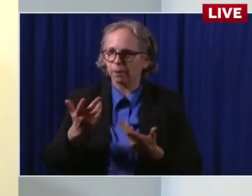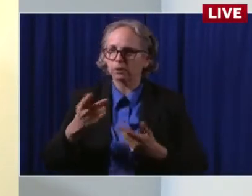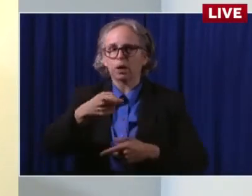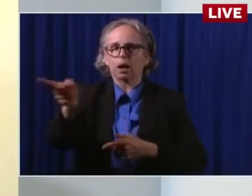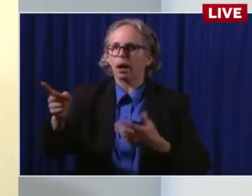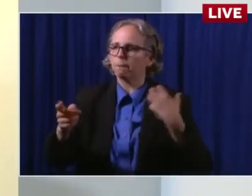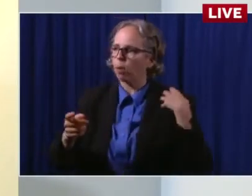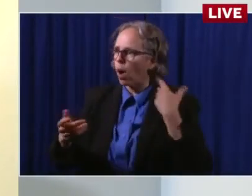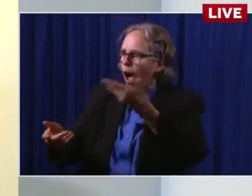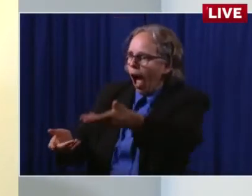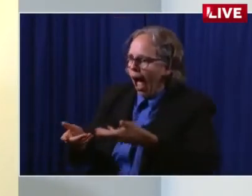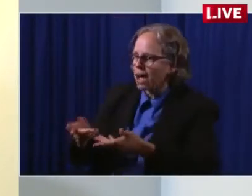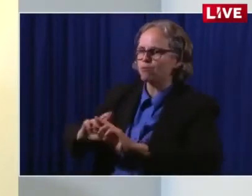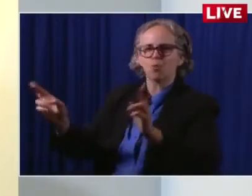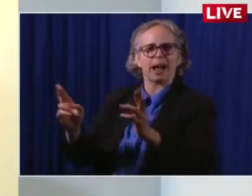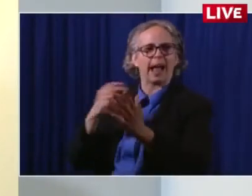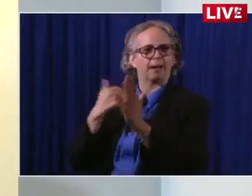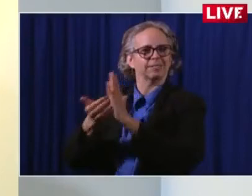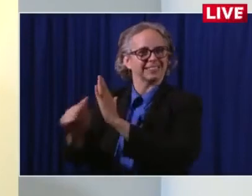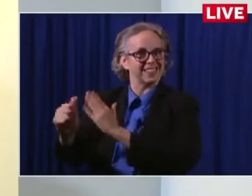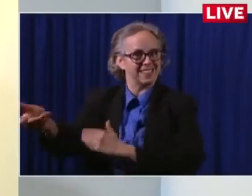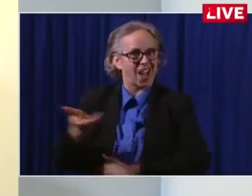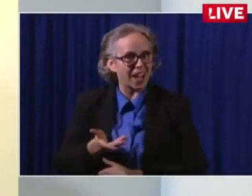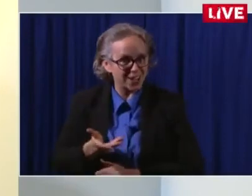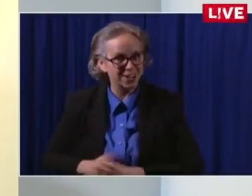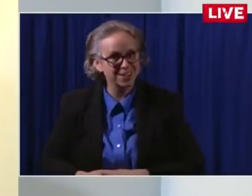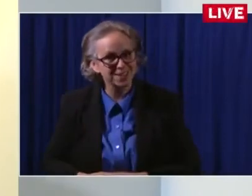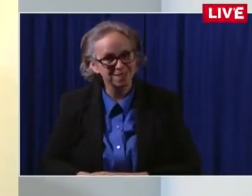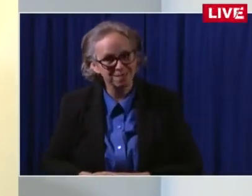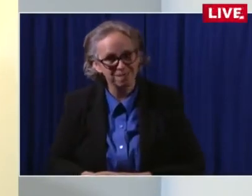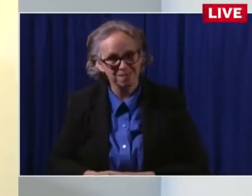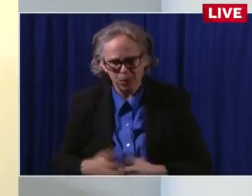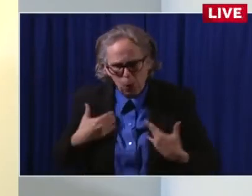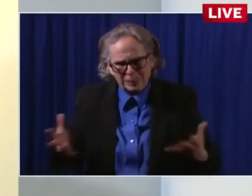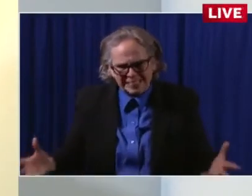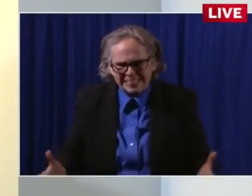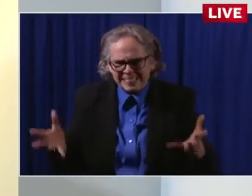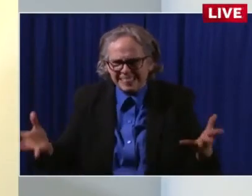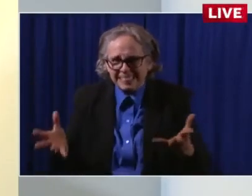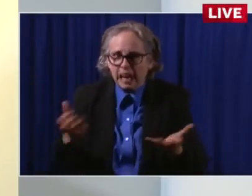OPPORTUNITIES THAT ARE GROWING AS WE COME OUT OF THE ECONOMIC SLOWDOWN.